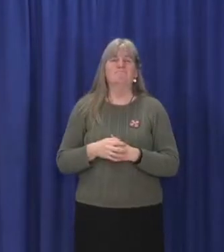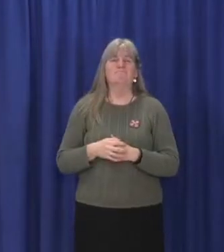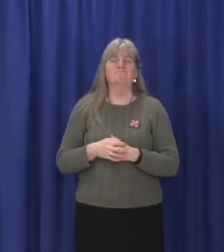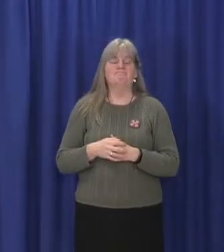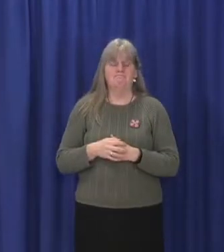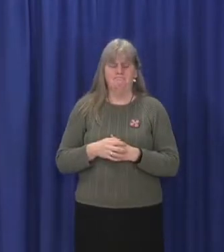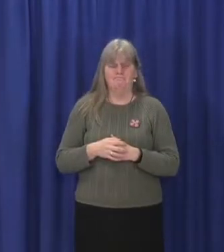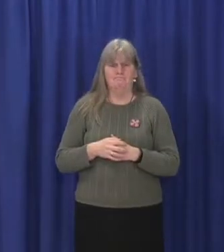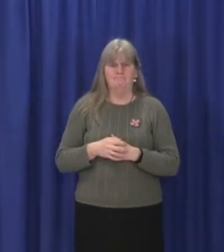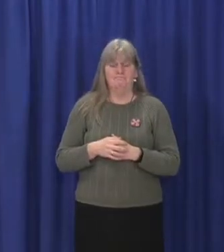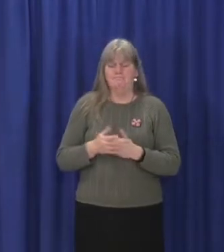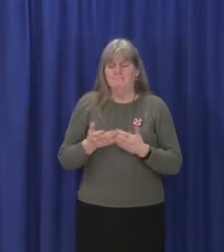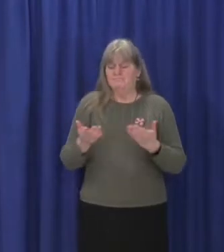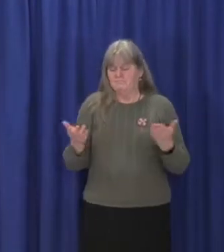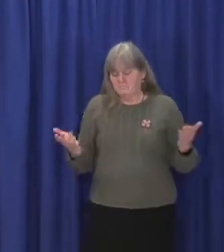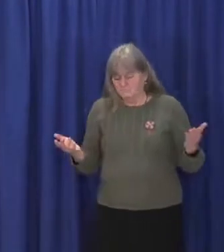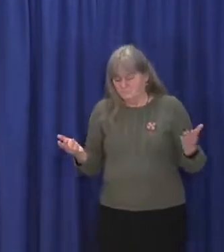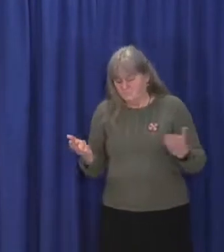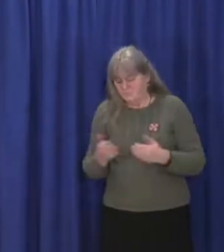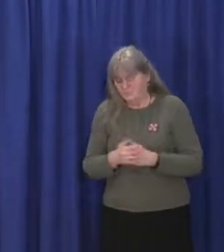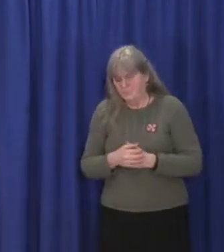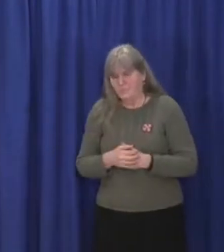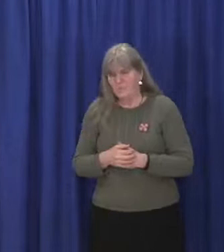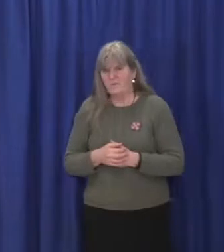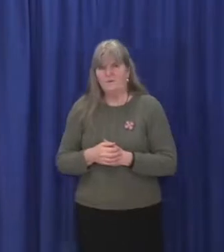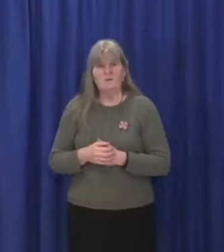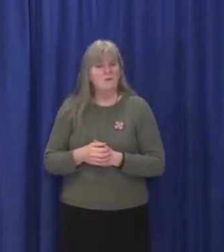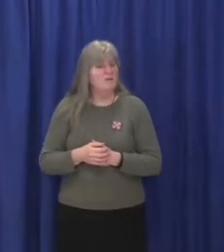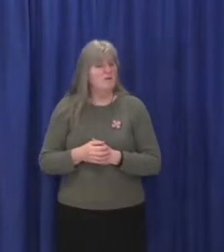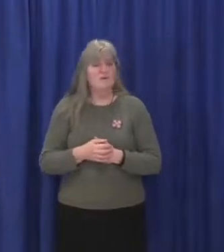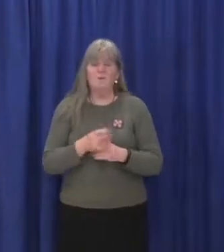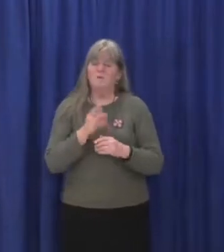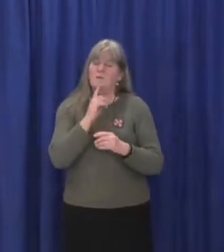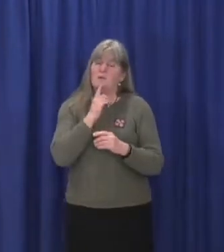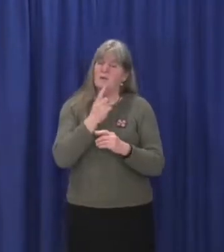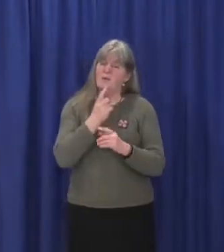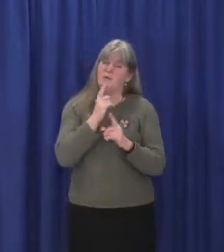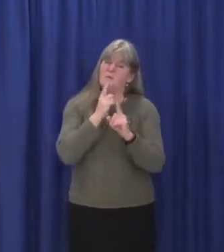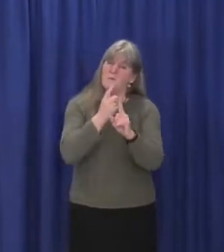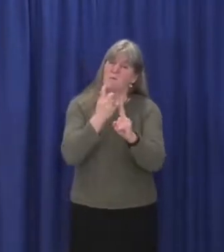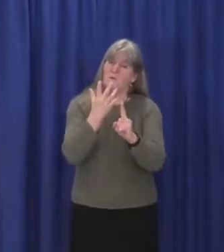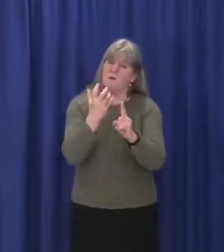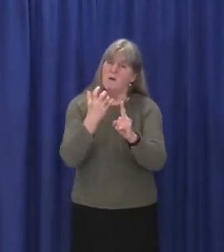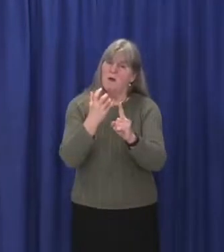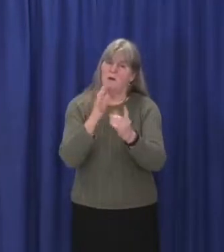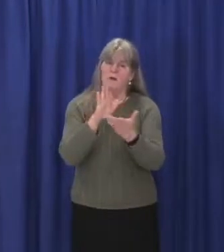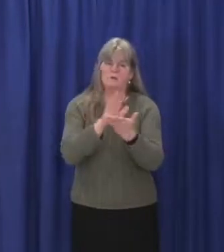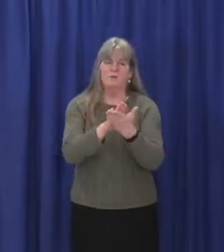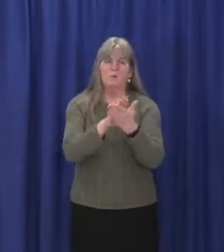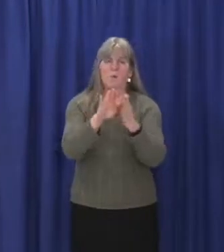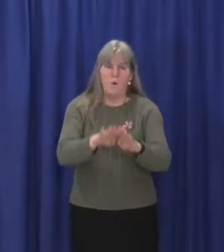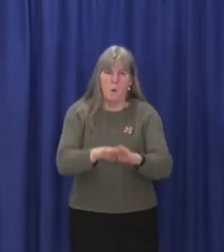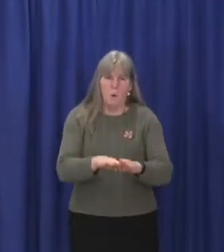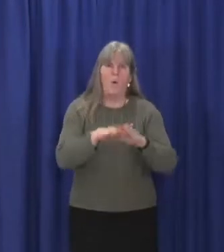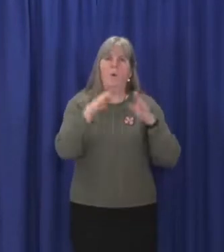It is why we remain solid on keeping schools safe and open. And the experts agree with us.